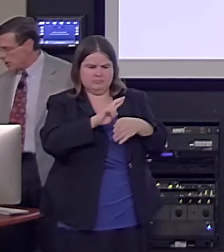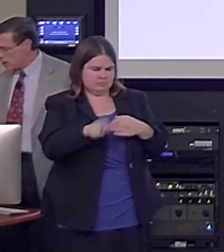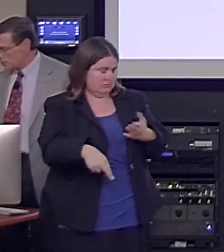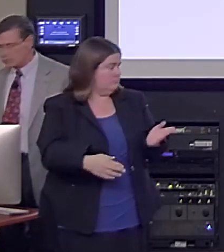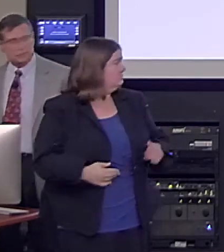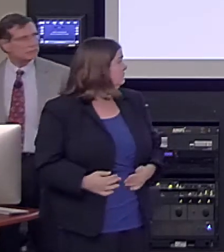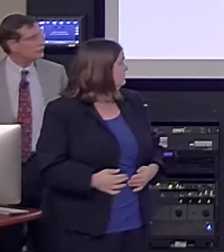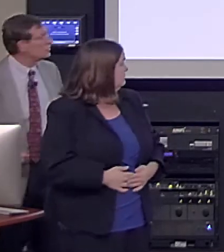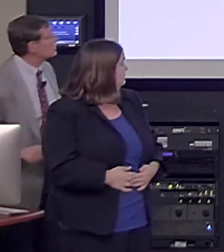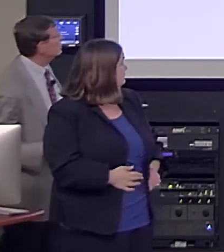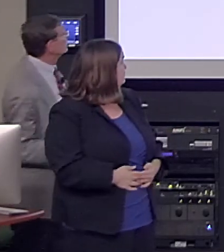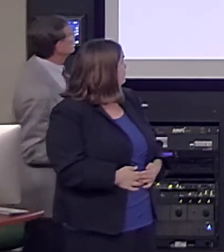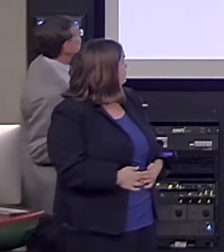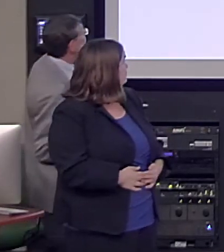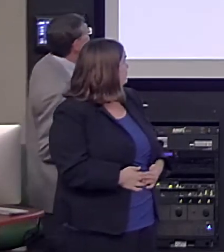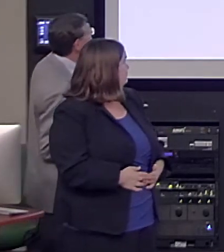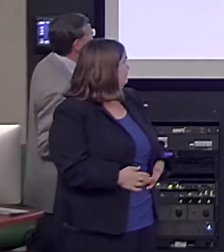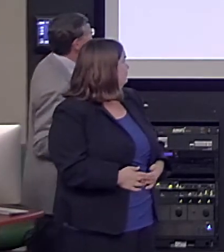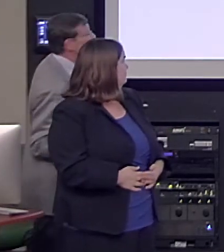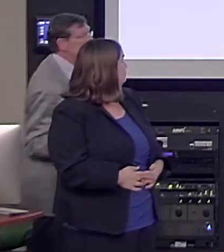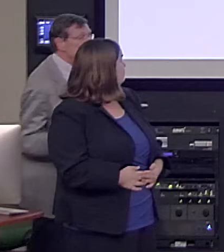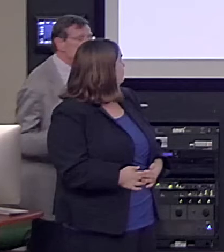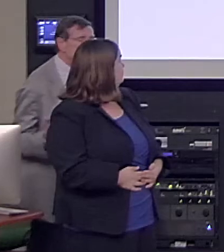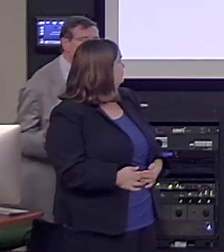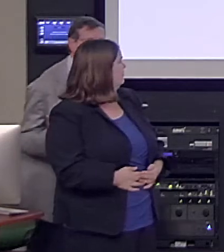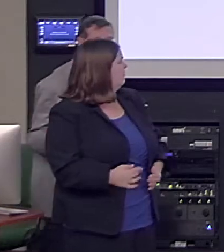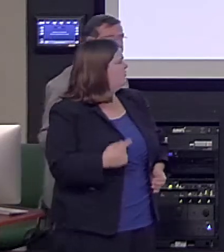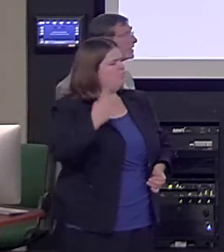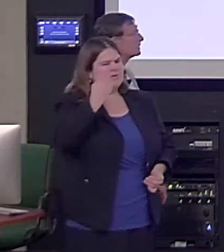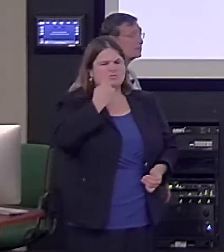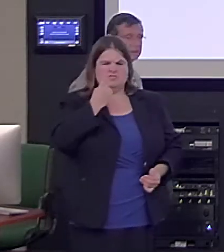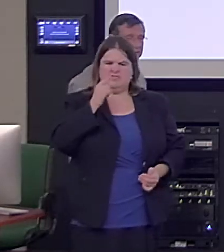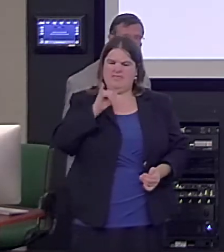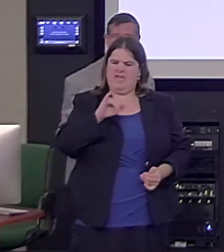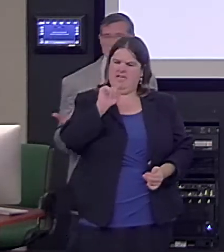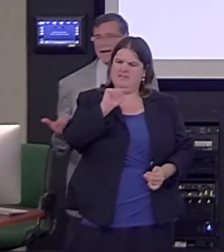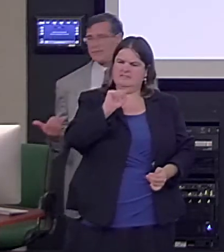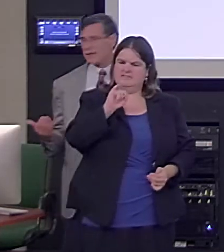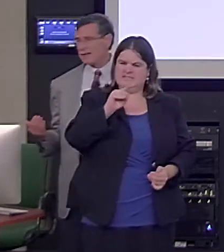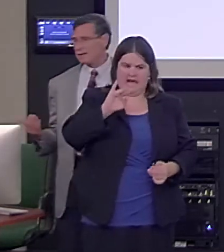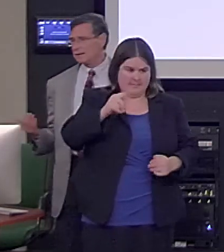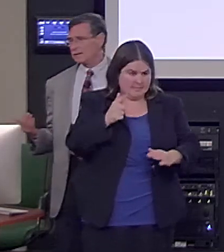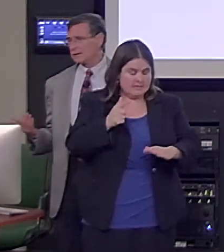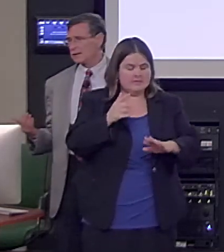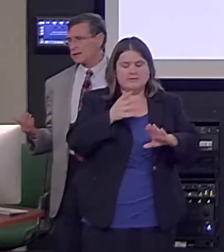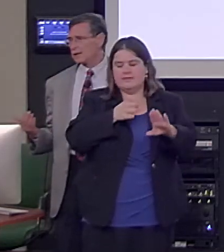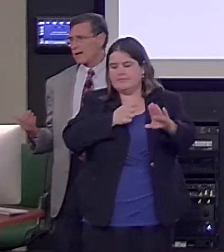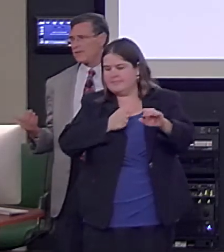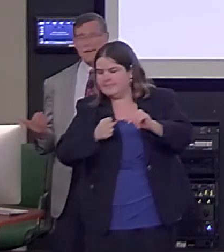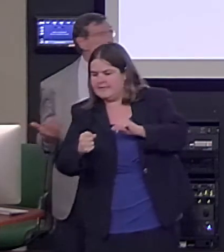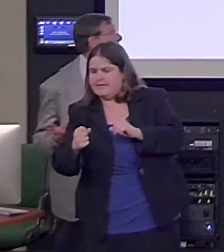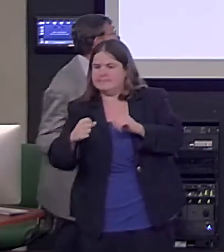So first why is it that these timing effects have the impact that they do?